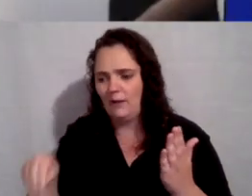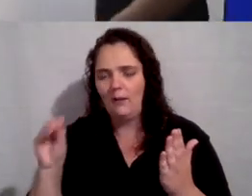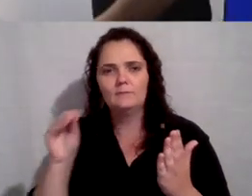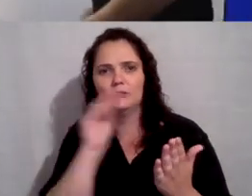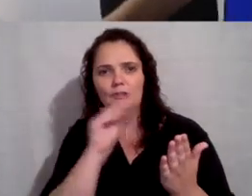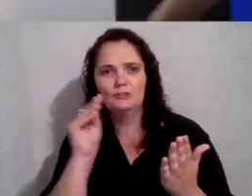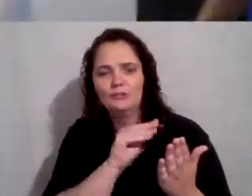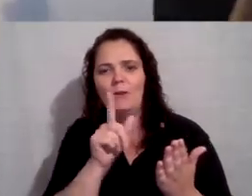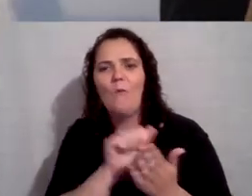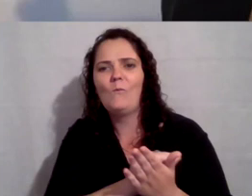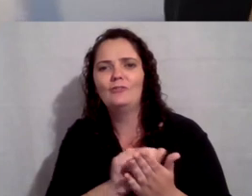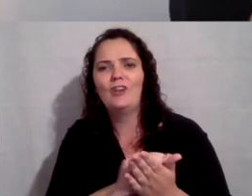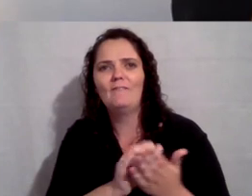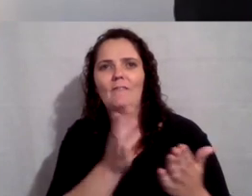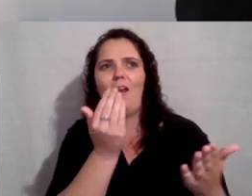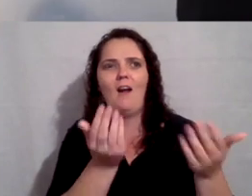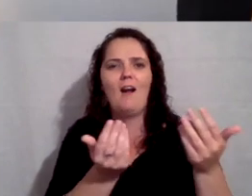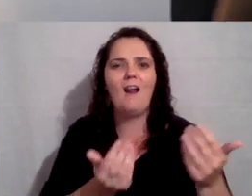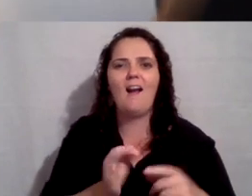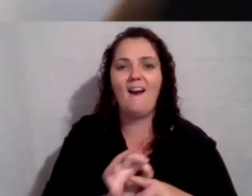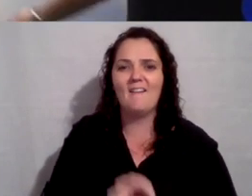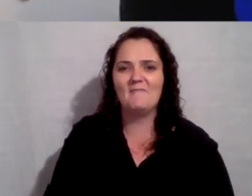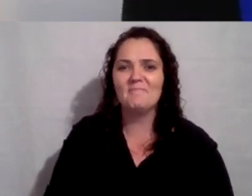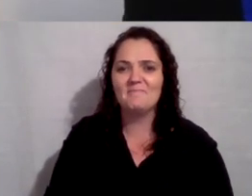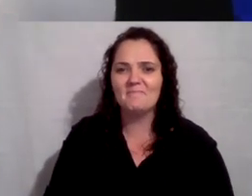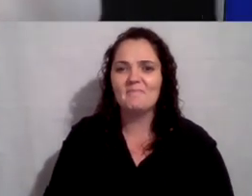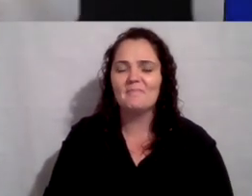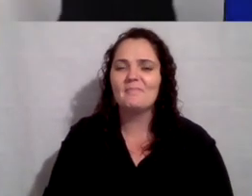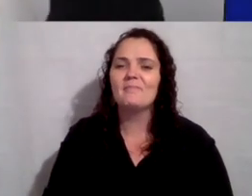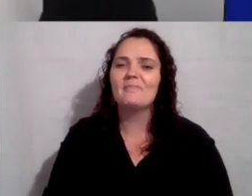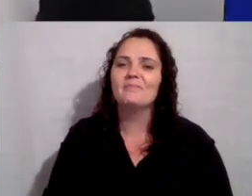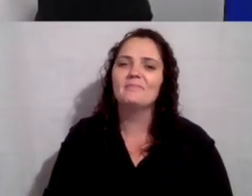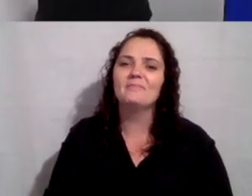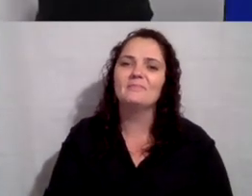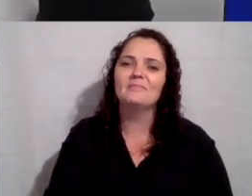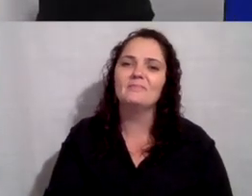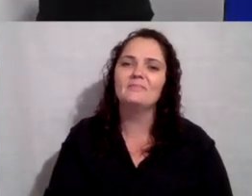Alright now once you have that contour, you should be moving on to your silhouette, so what I'm going to do now is I'm just